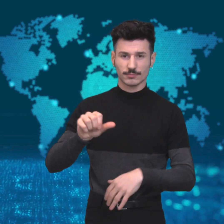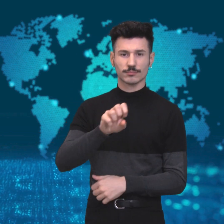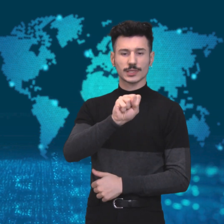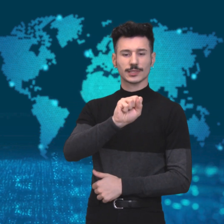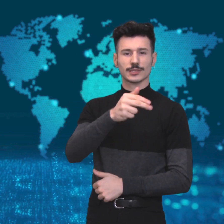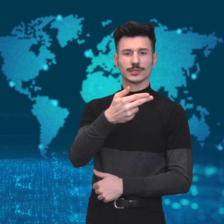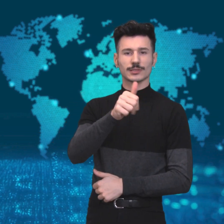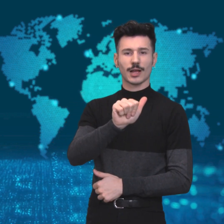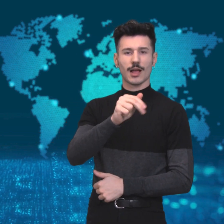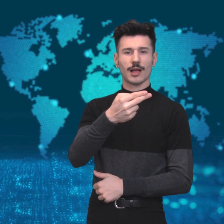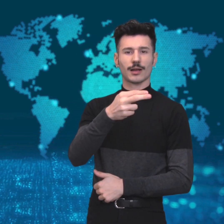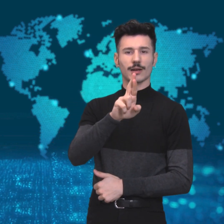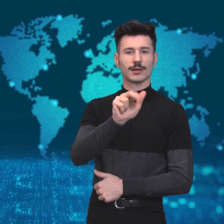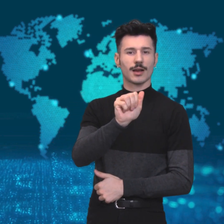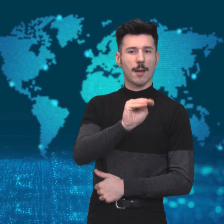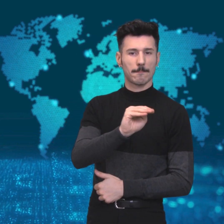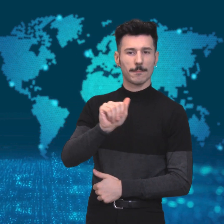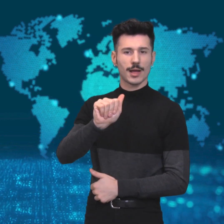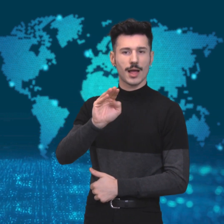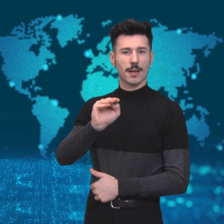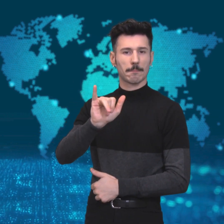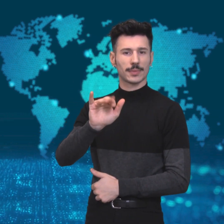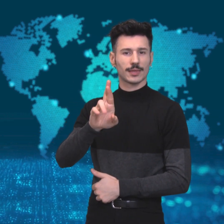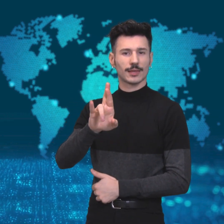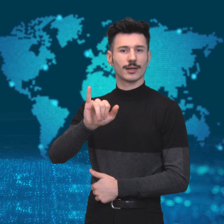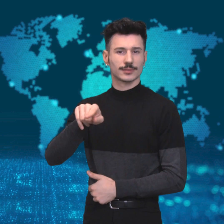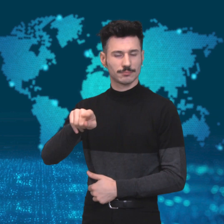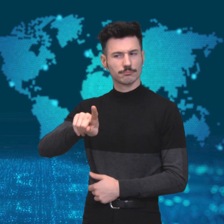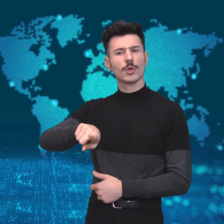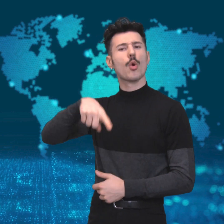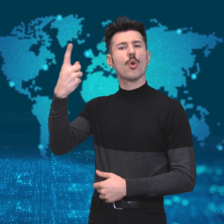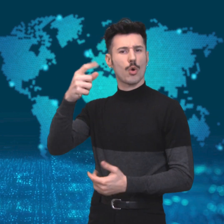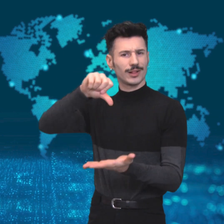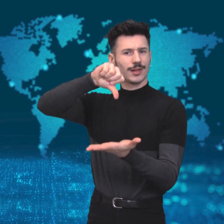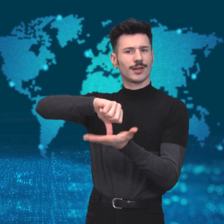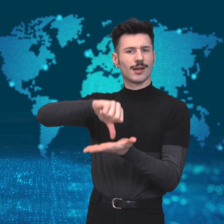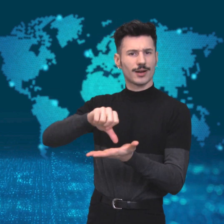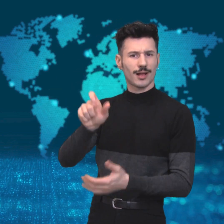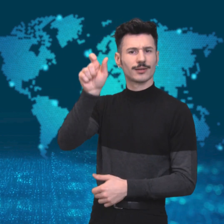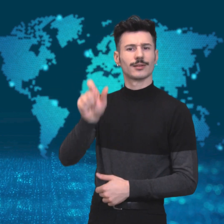In 2016, Shahram Amiri, another Iranian, was